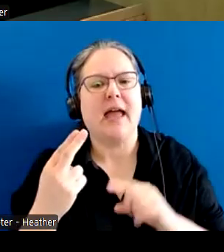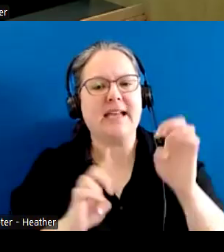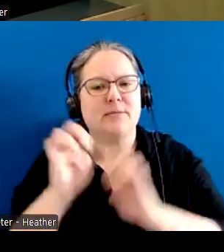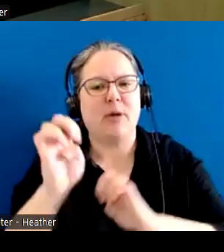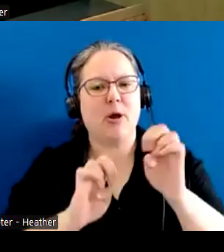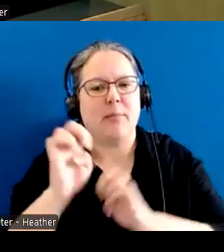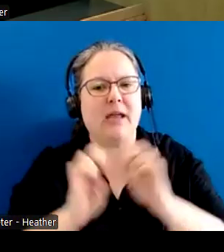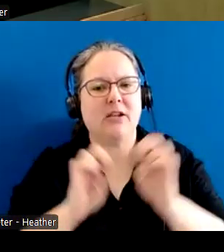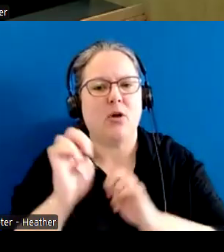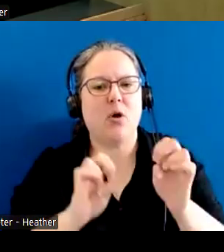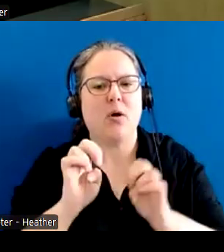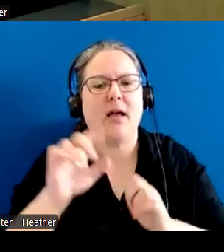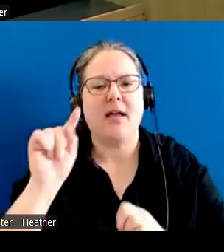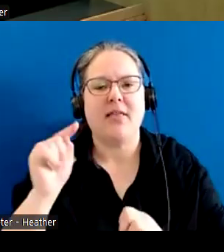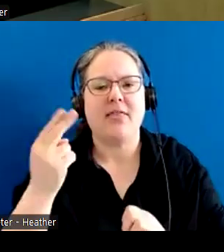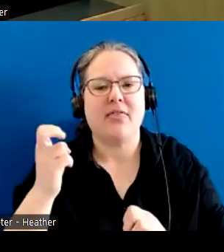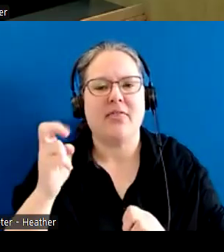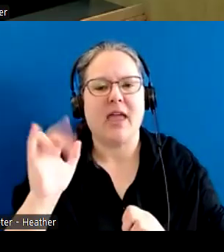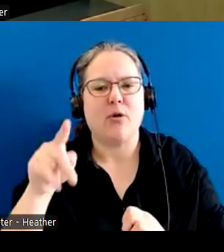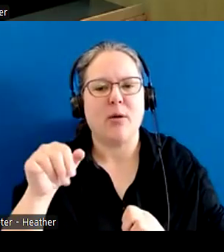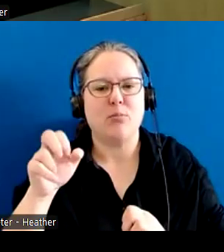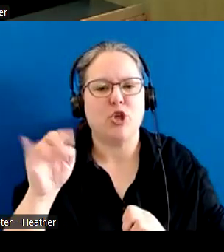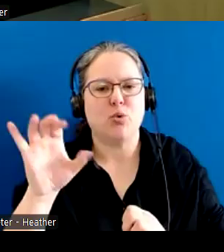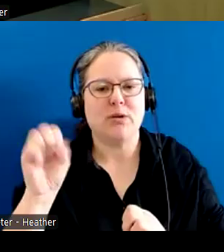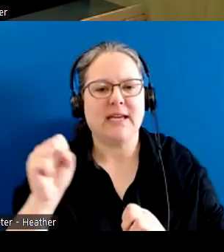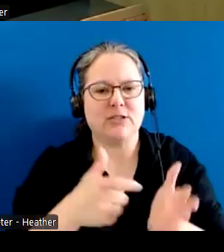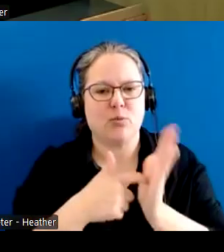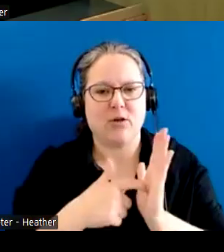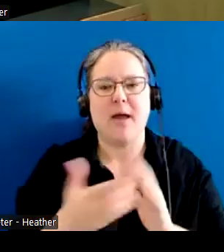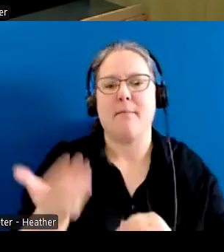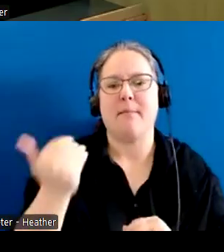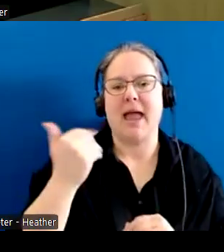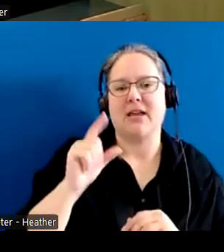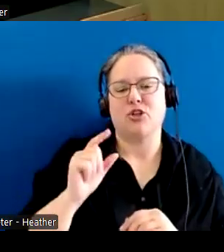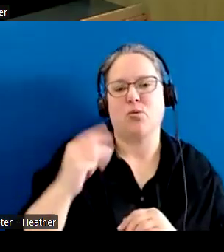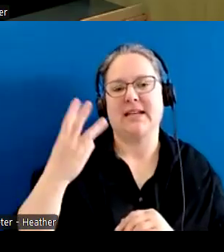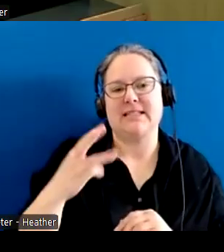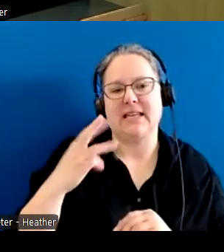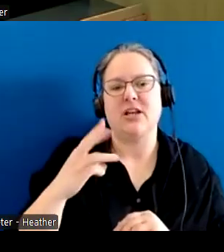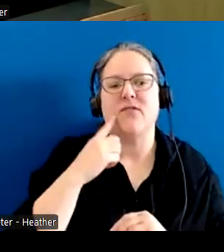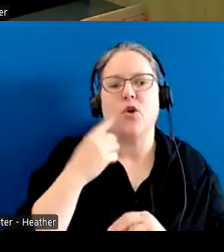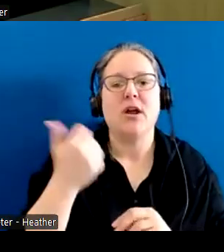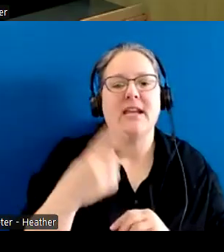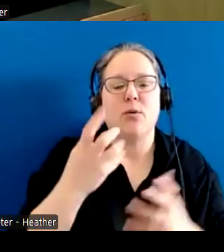to be really clear back in 2016 it became a requirement for anybody submitting clinical